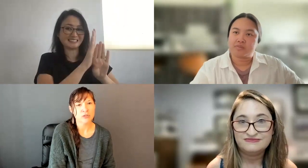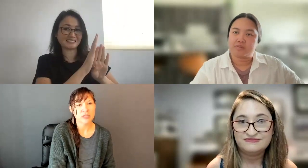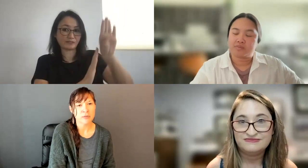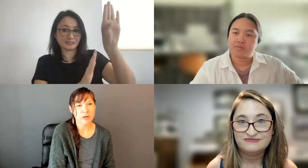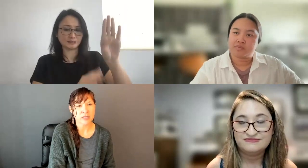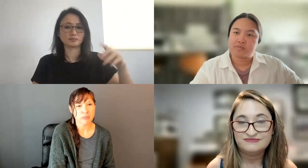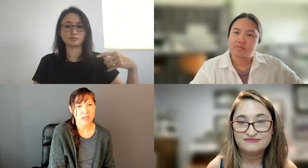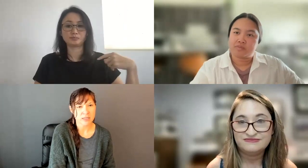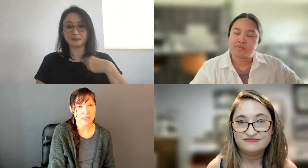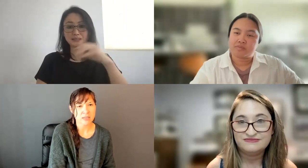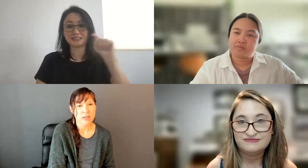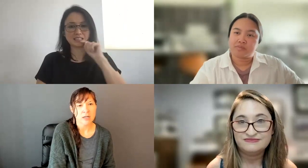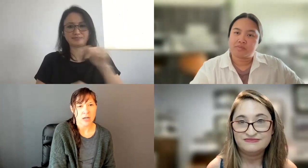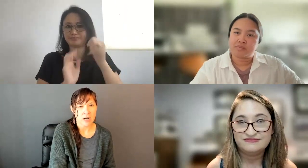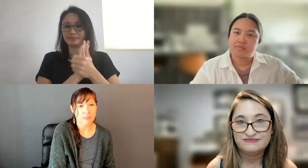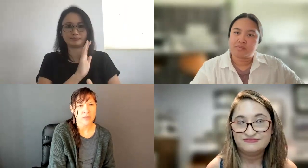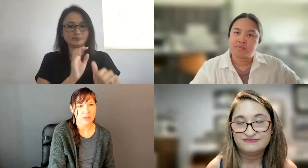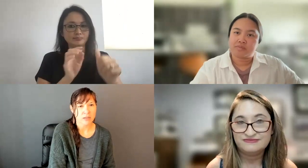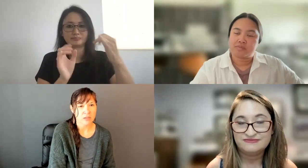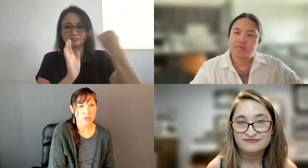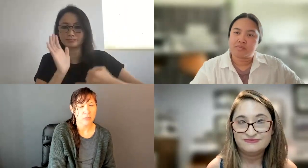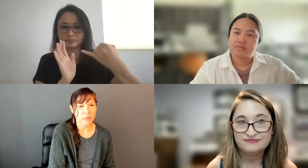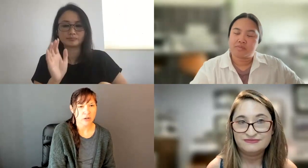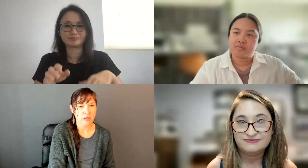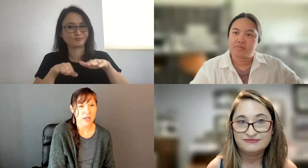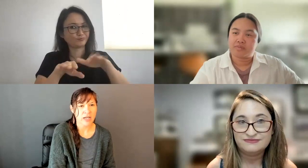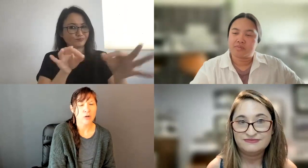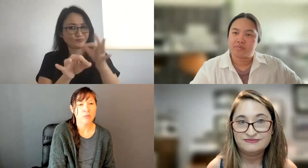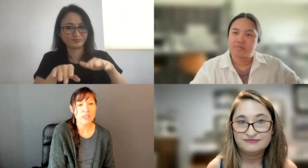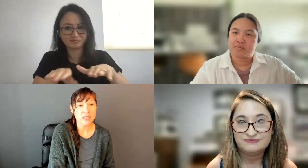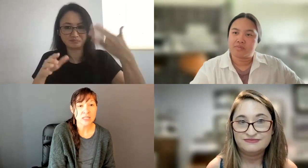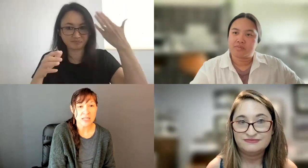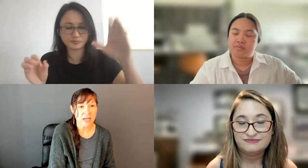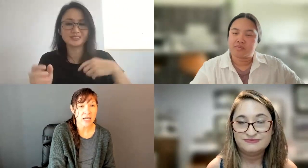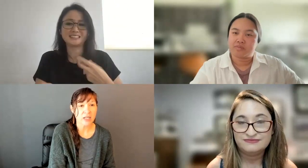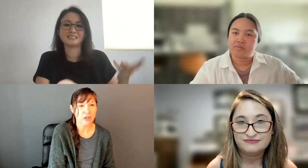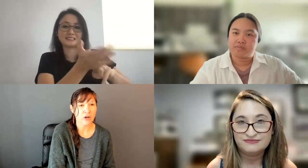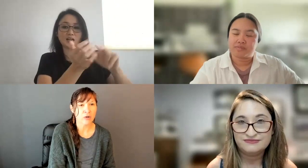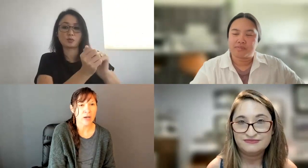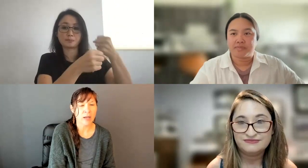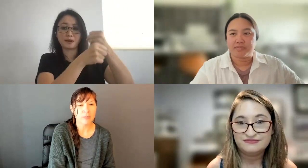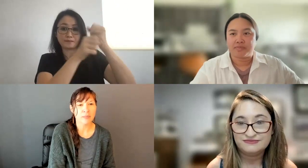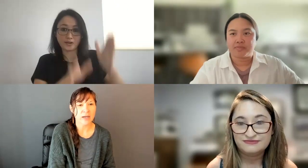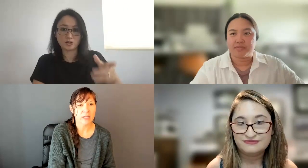that helping with this. First of all, Taysia and I have no experience in designing clothes or sewing clothes.